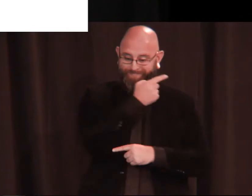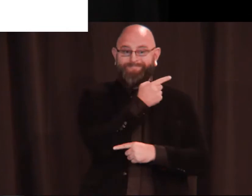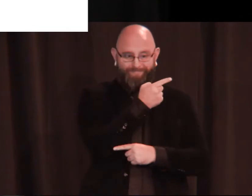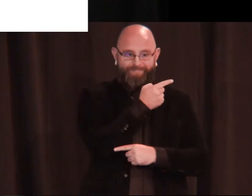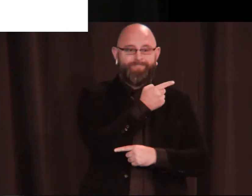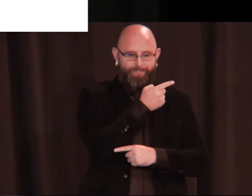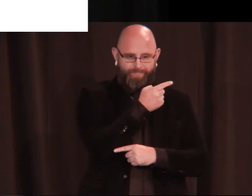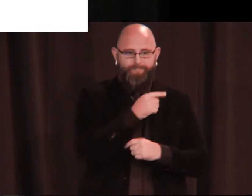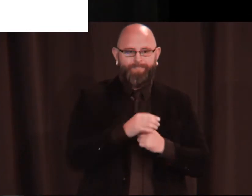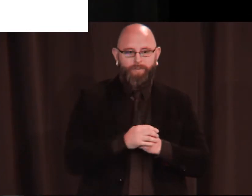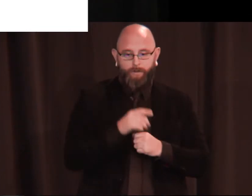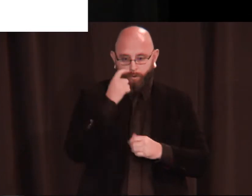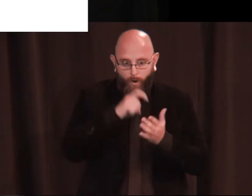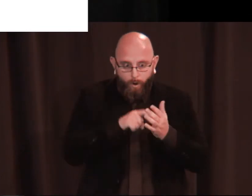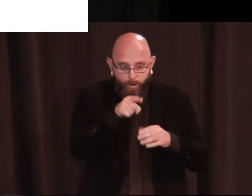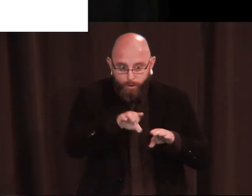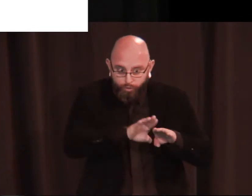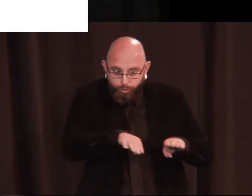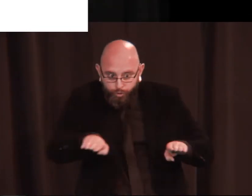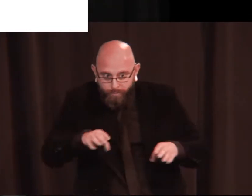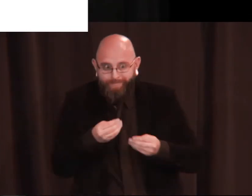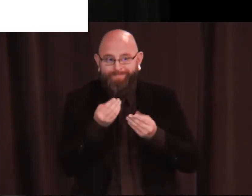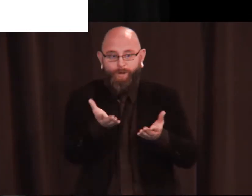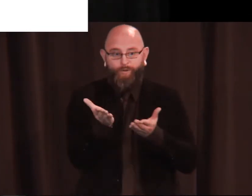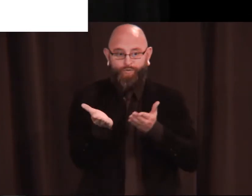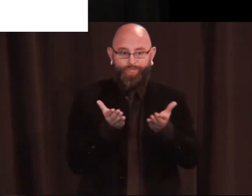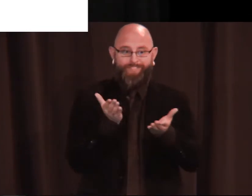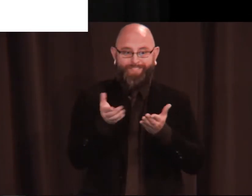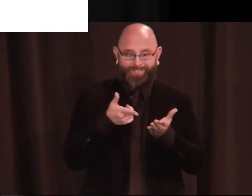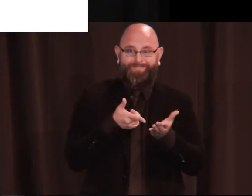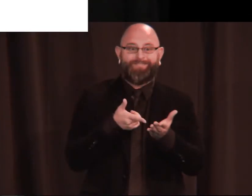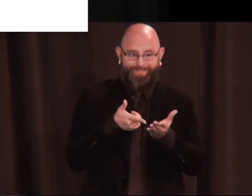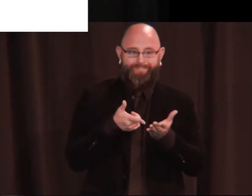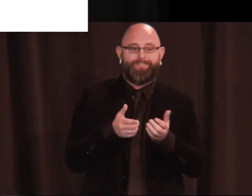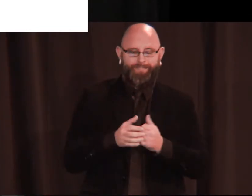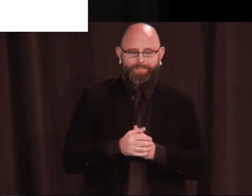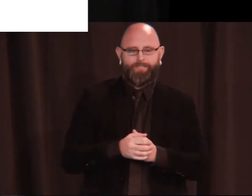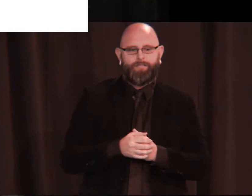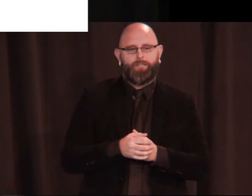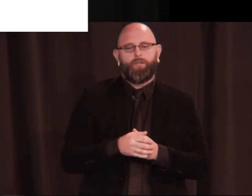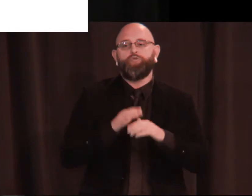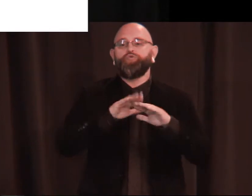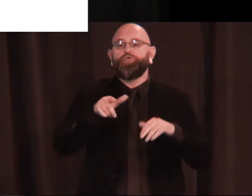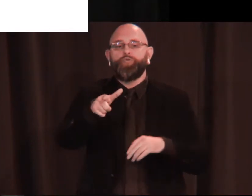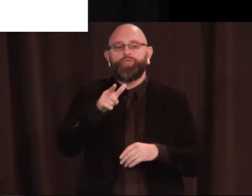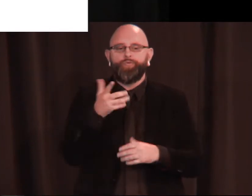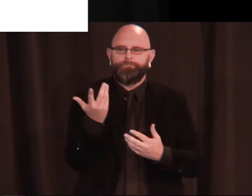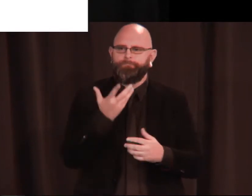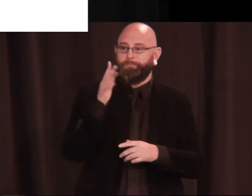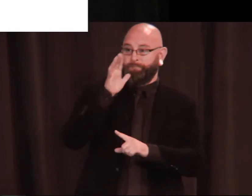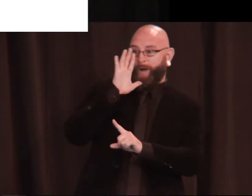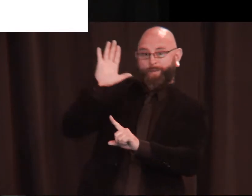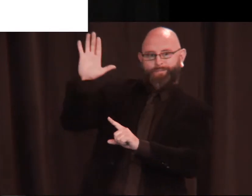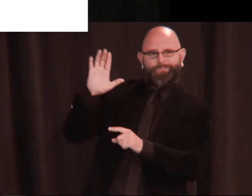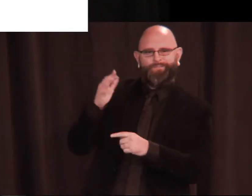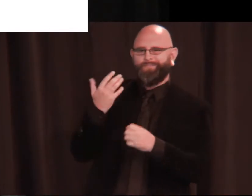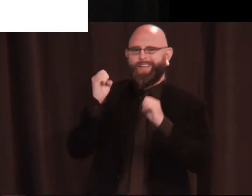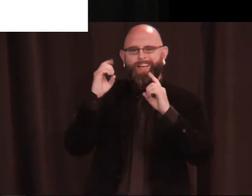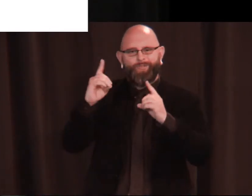these kids are getting services is, children of less-educated mothers are at risk for having later diagnosis.